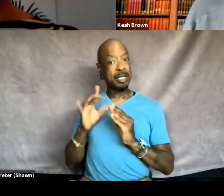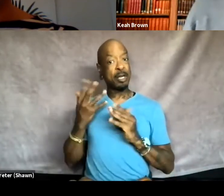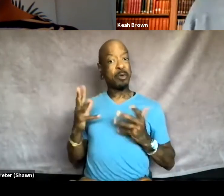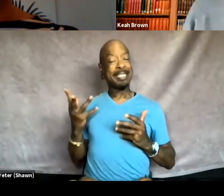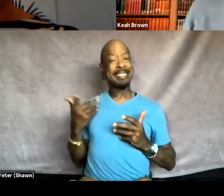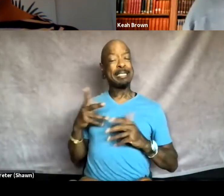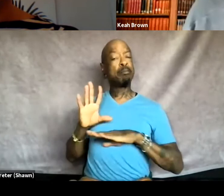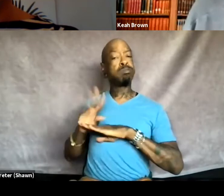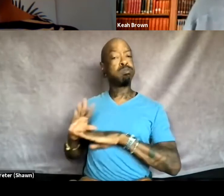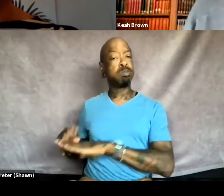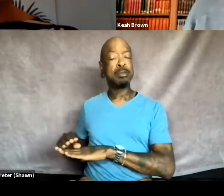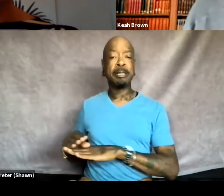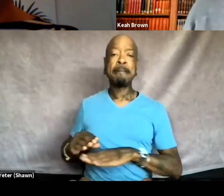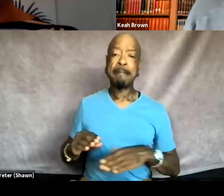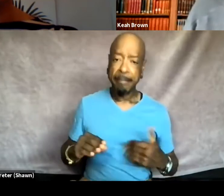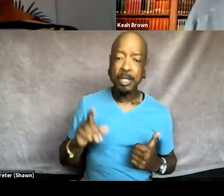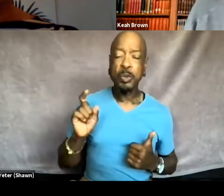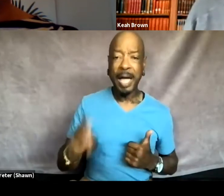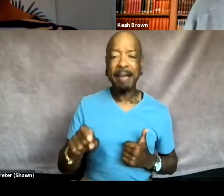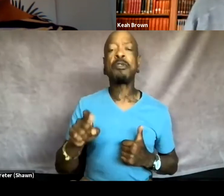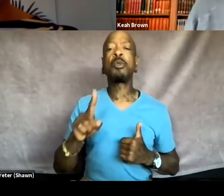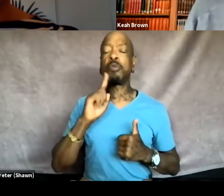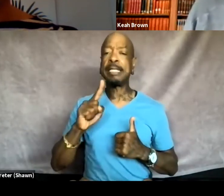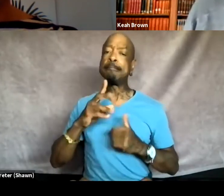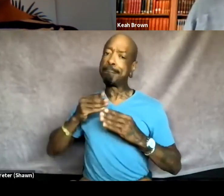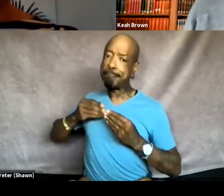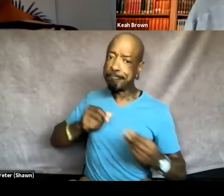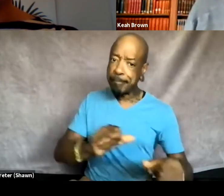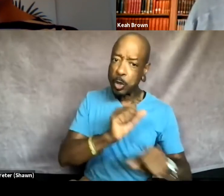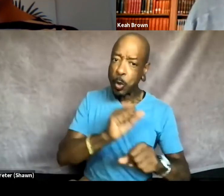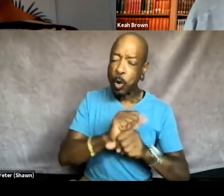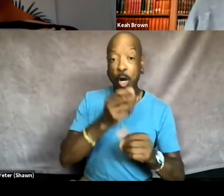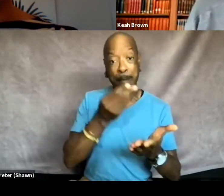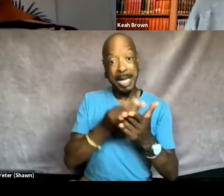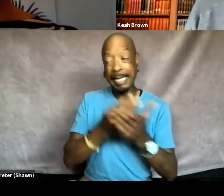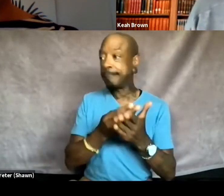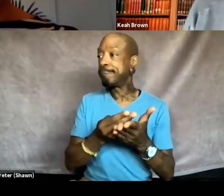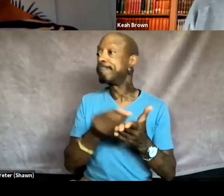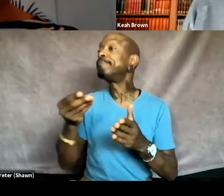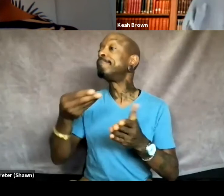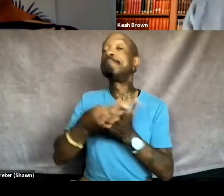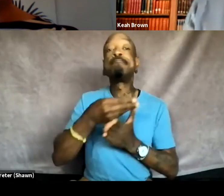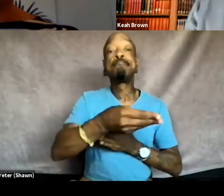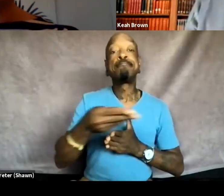even smaller, you have to do the work and put the money where you. Keah Brown: put your money where your mouth is, essentially, and I know that that sounds